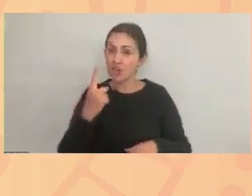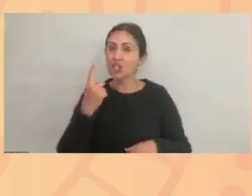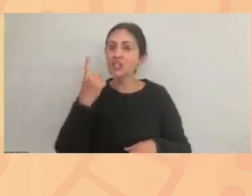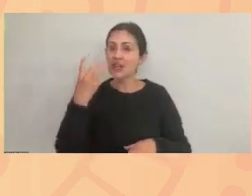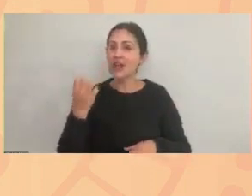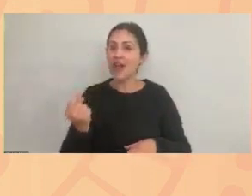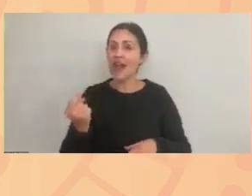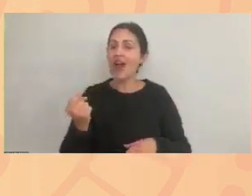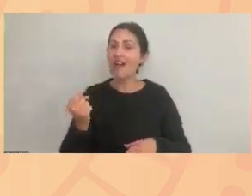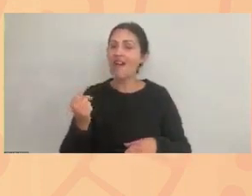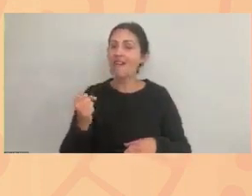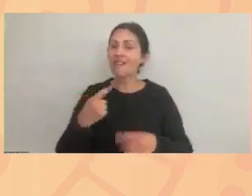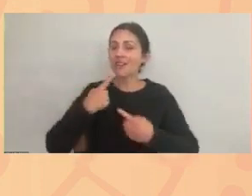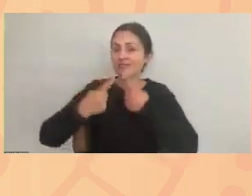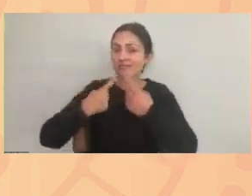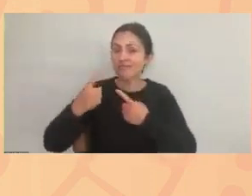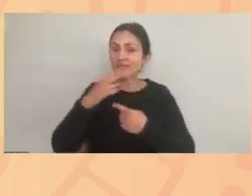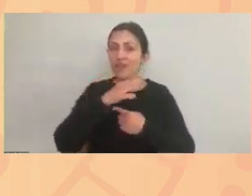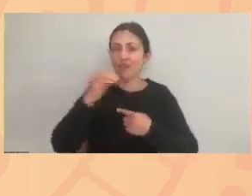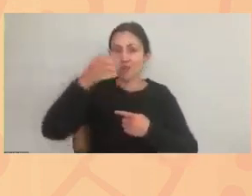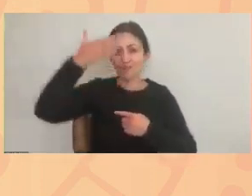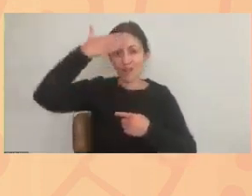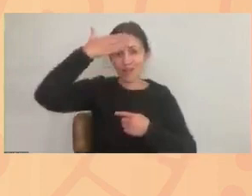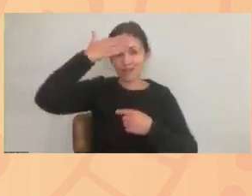woman and elder in the Bunuba community because we work on Bunuba country,